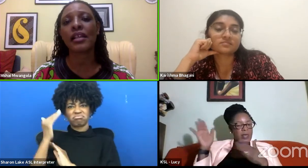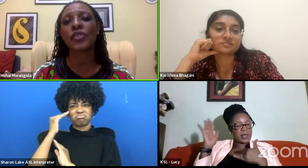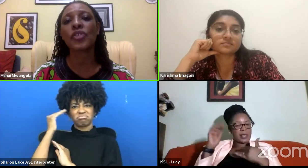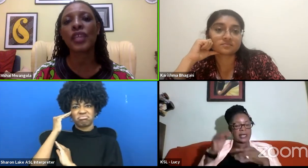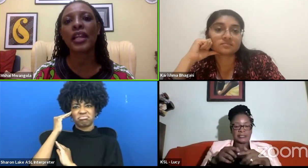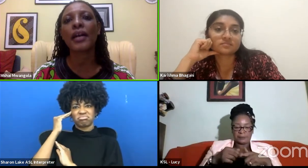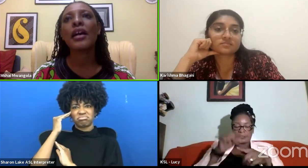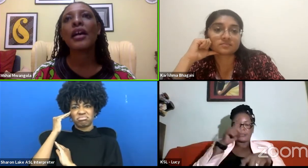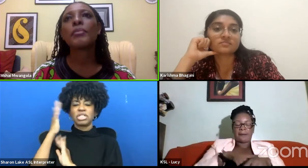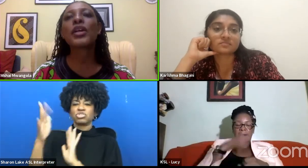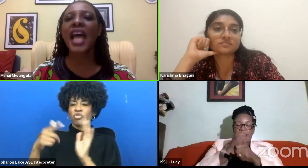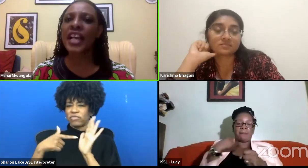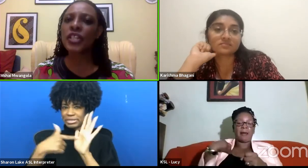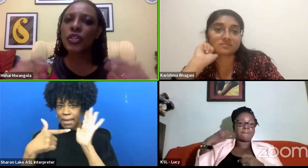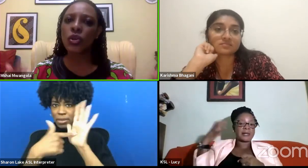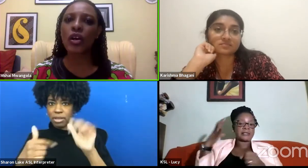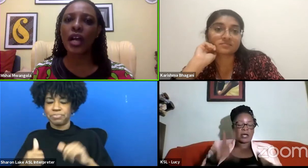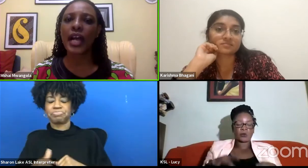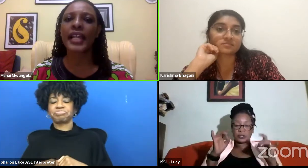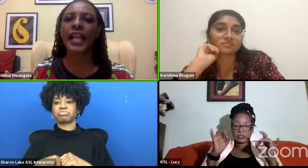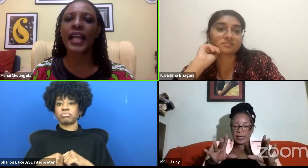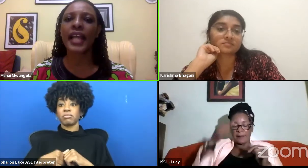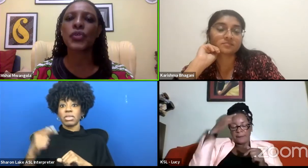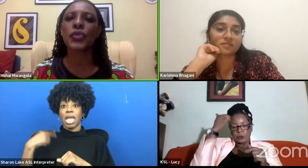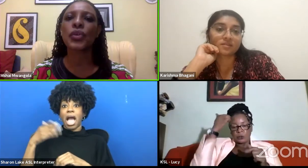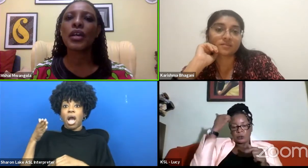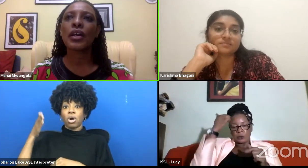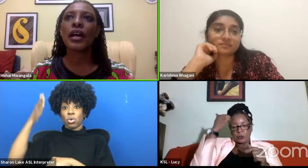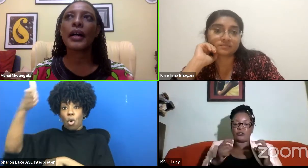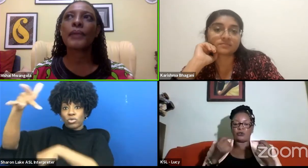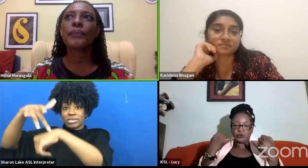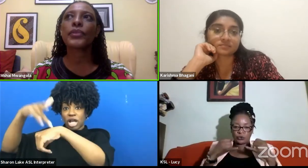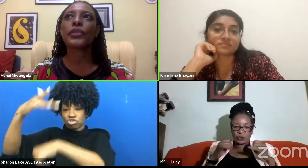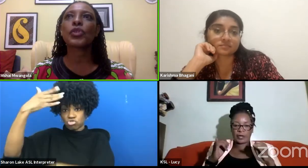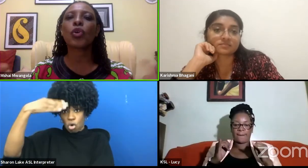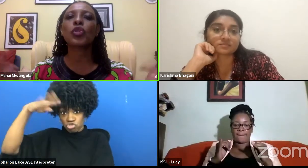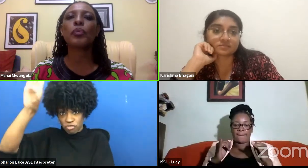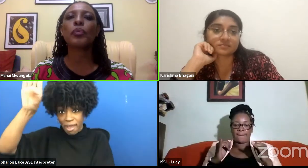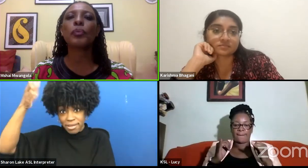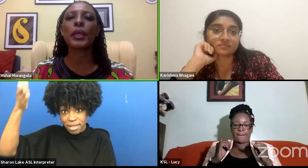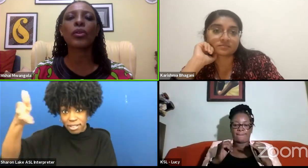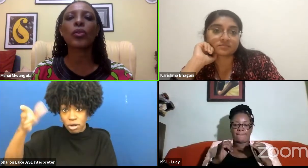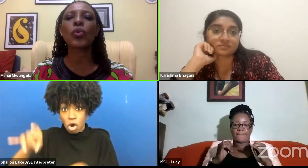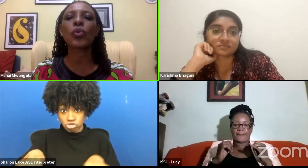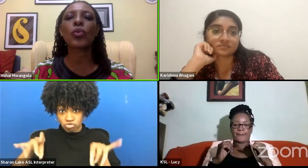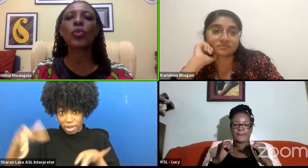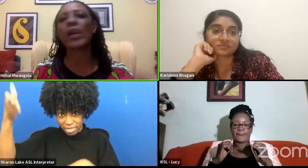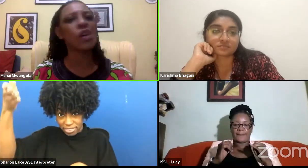in Australia, because I had to look and I had to talk to people who didn't,